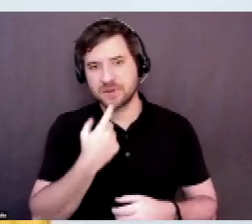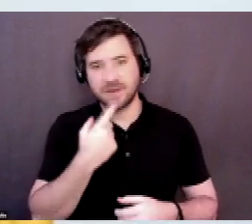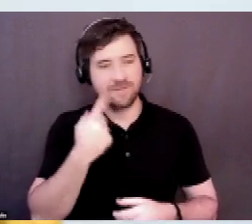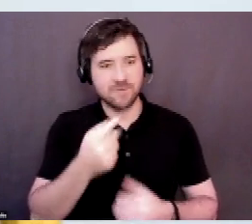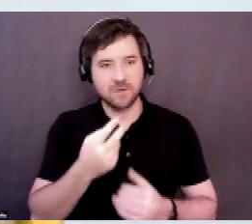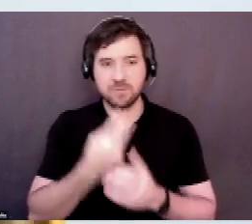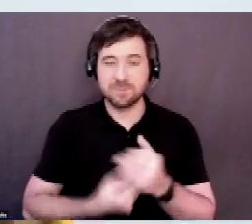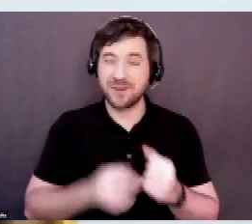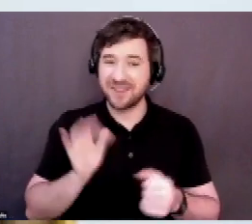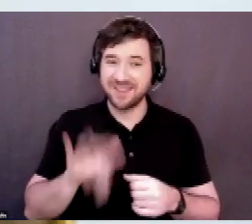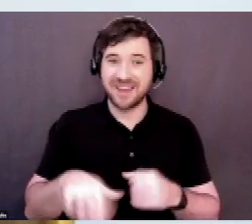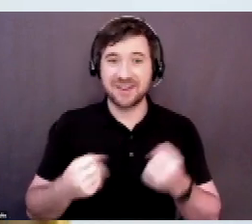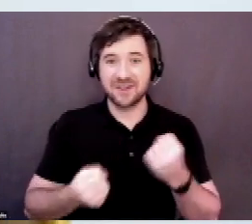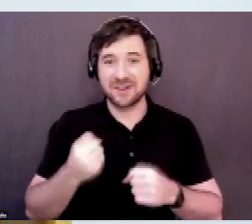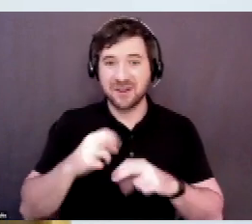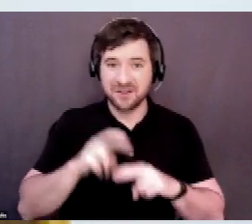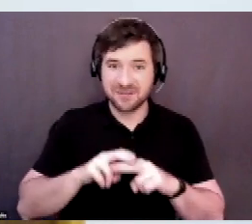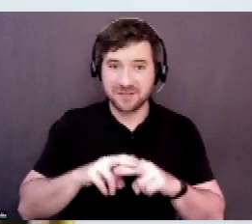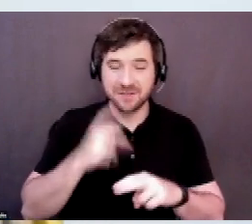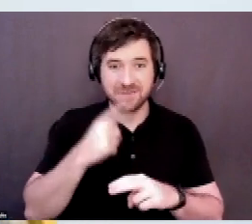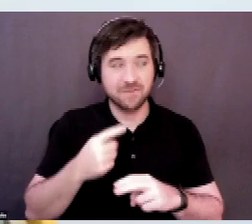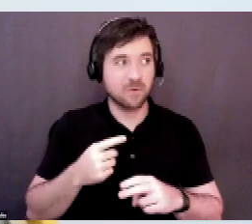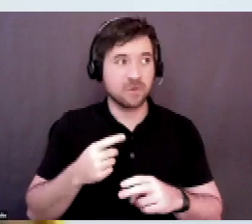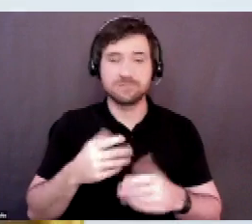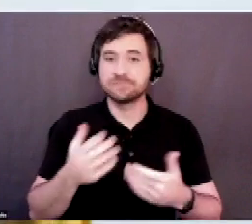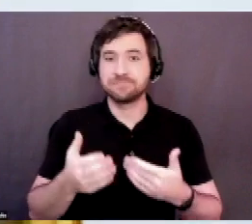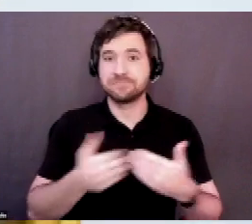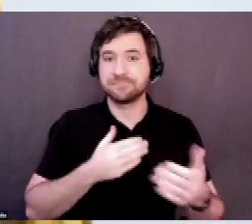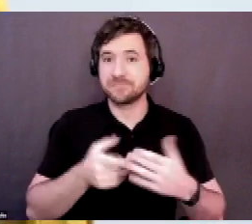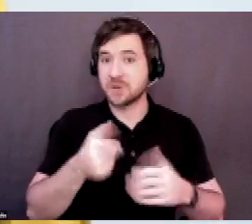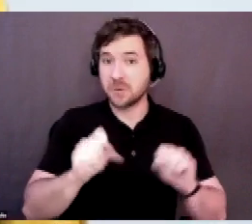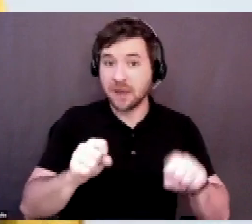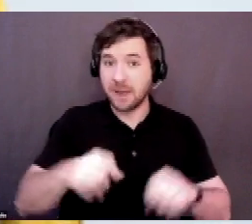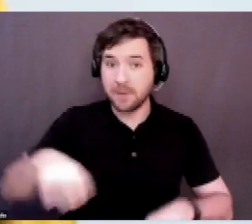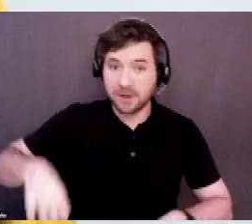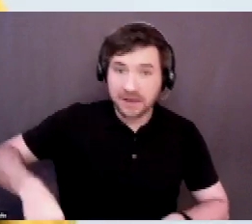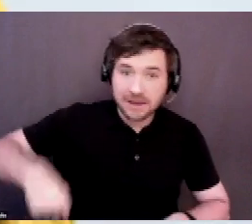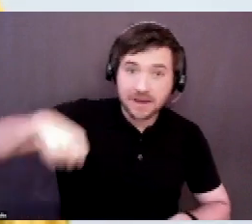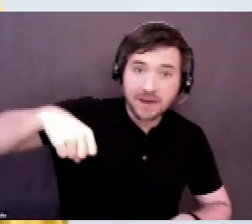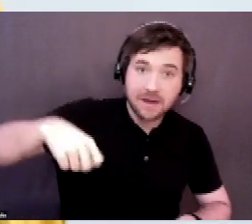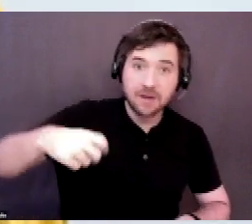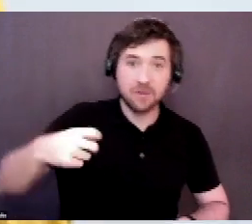no matter whether you are able to carry it or not, it was heavy, you know.